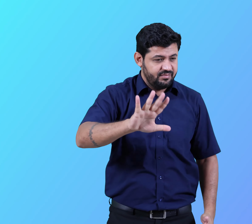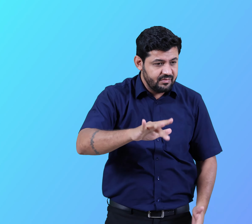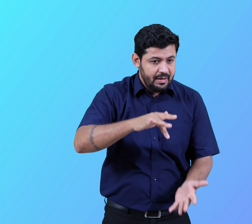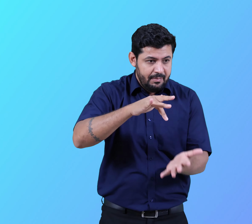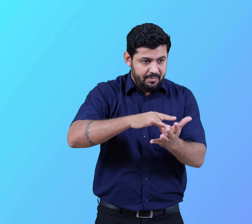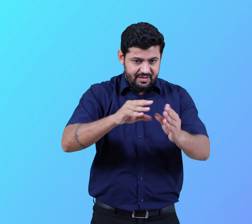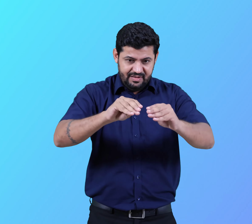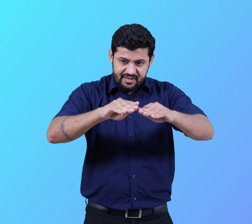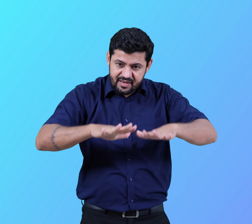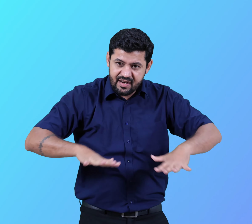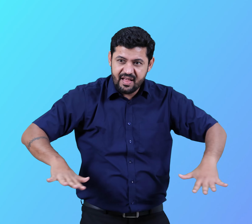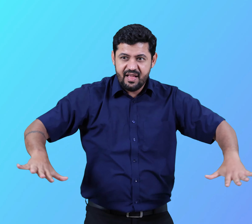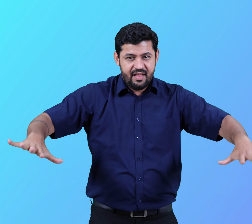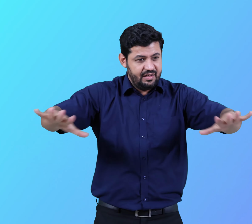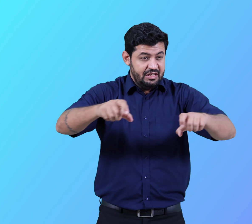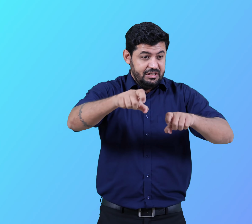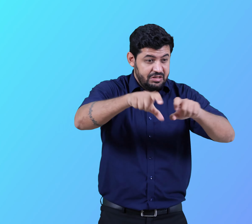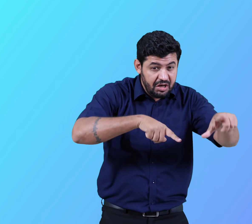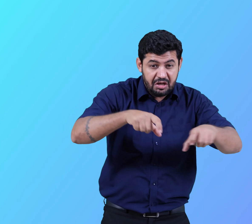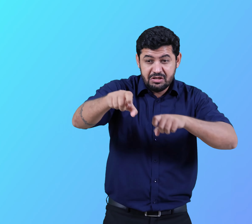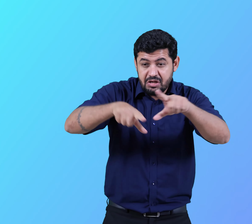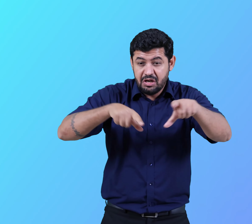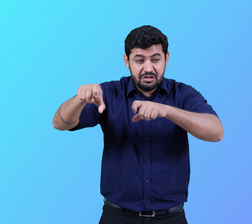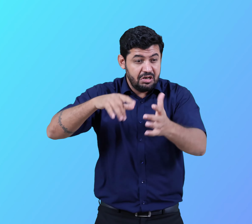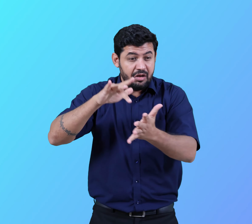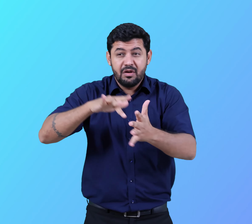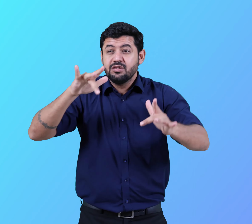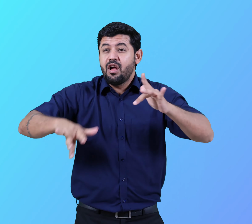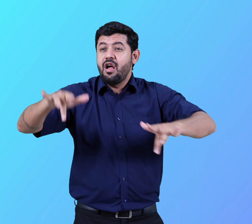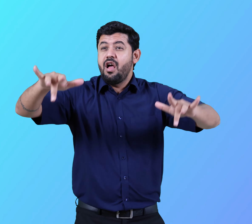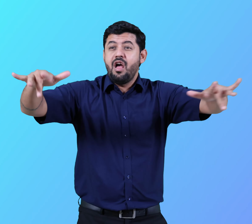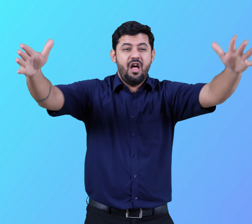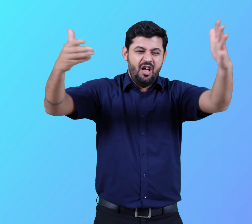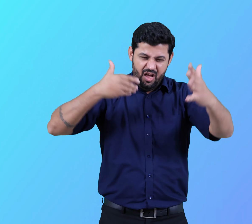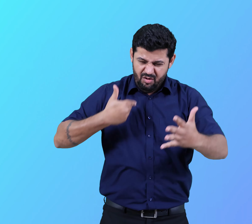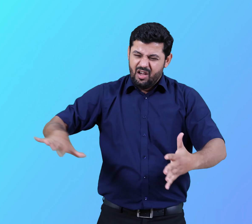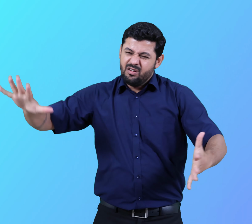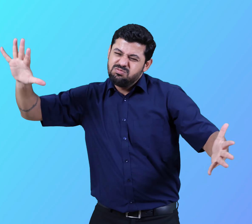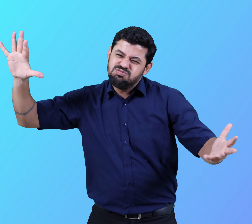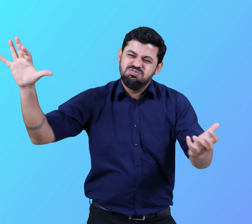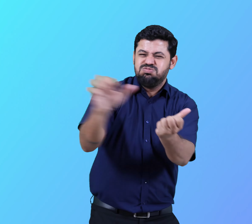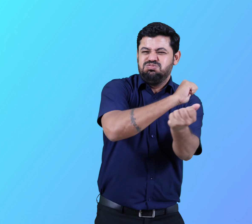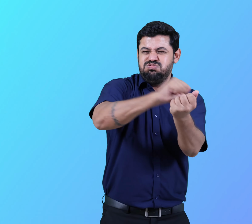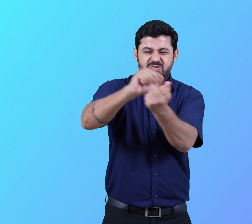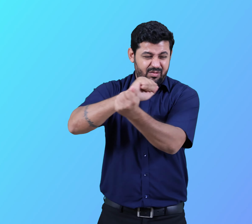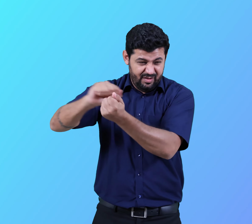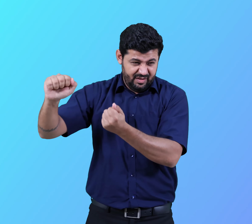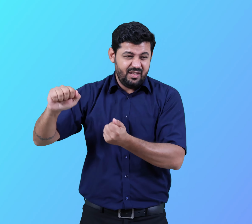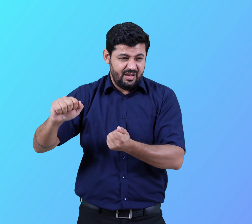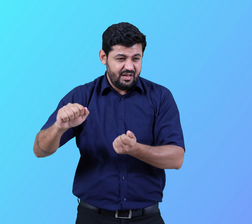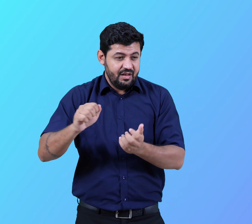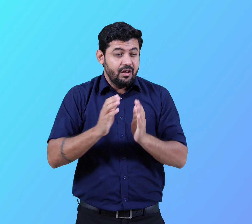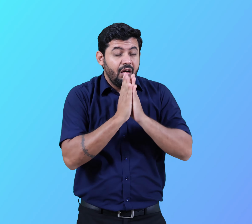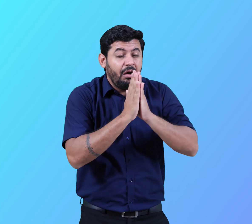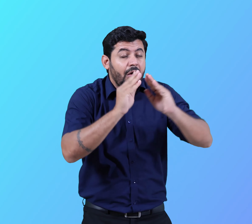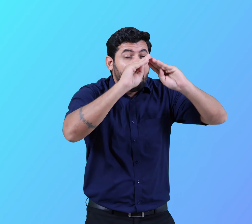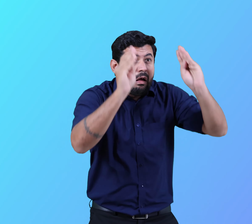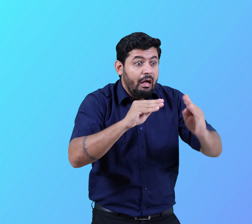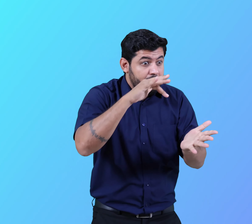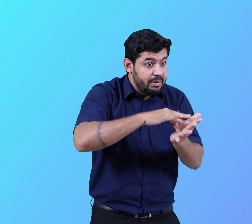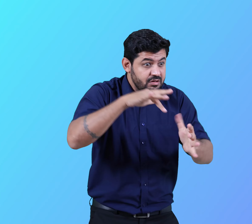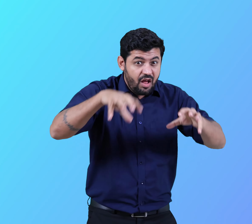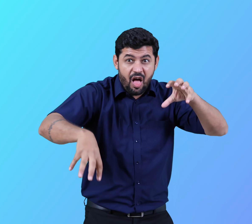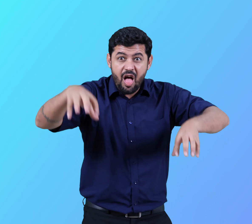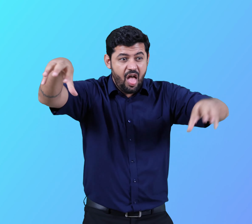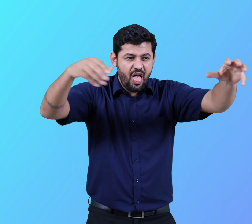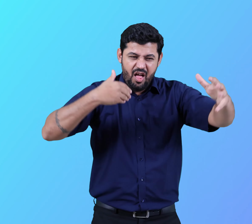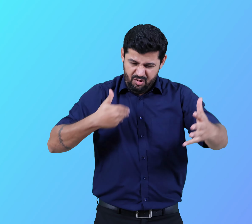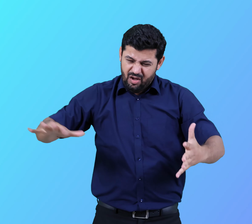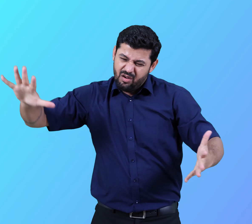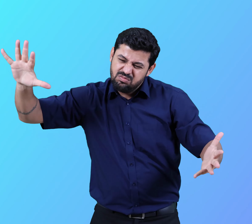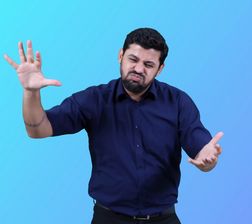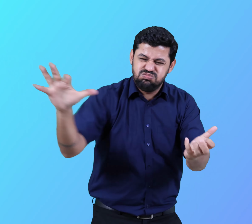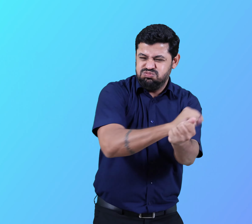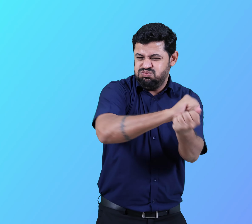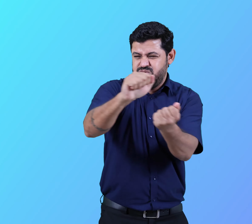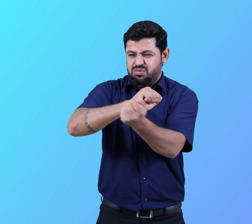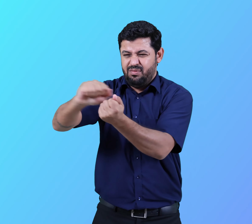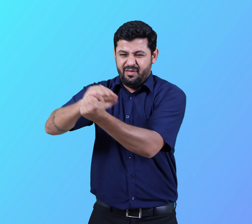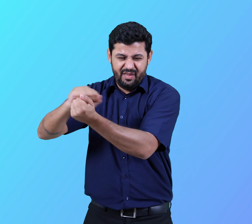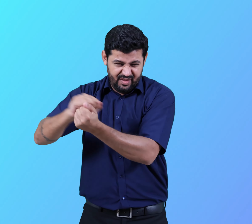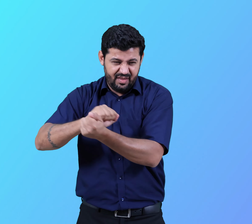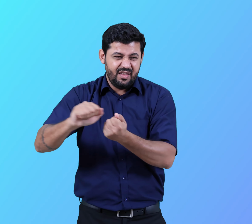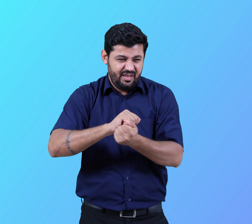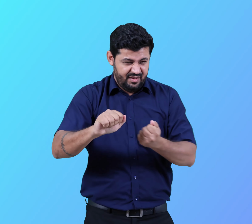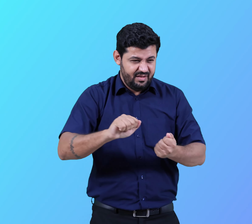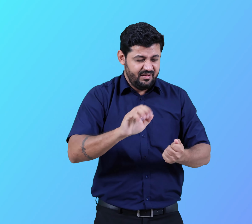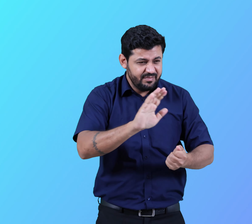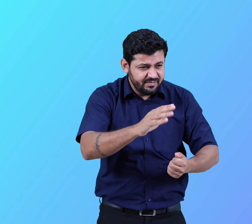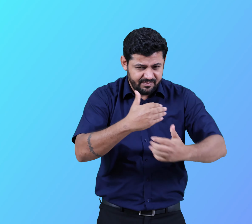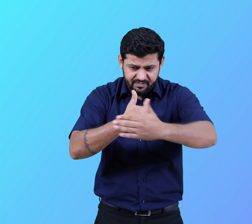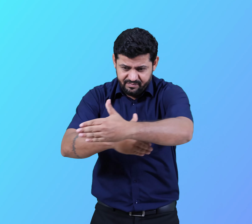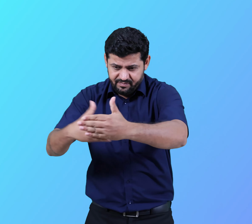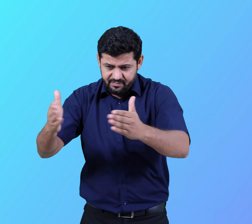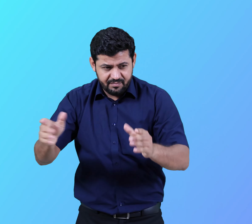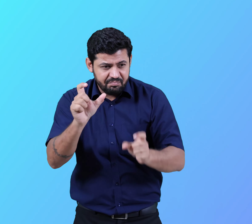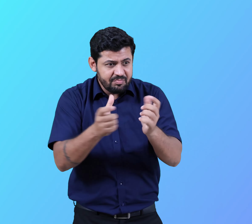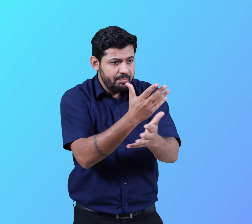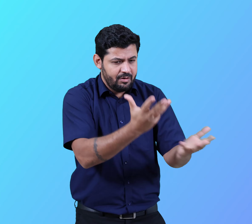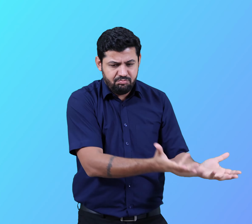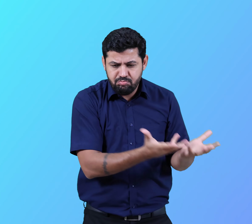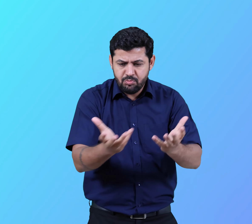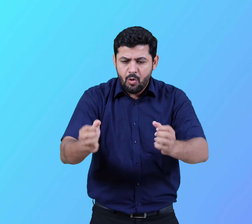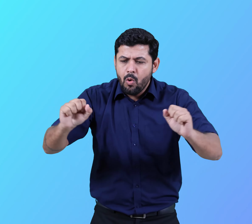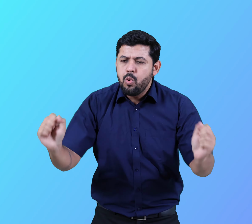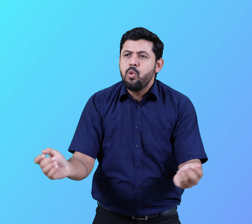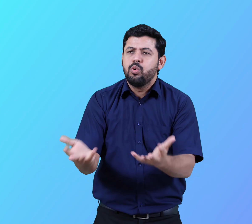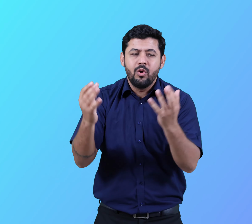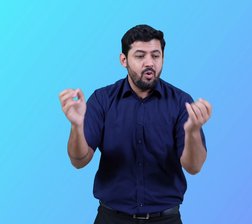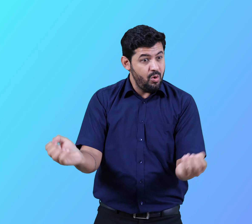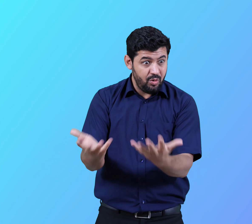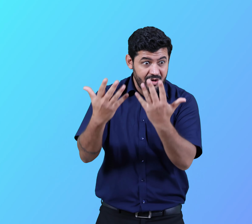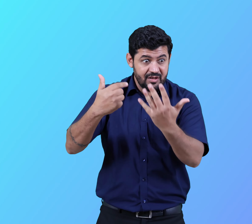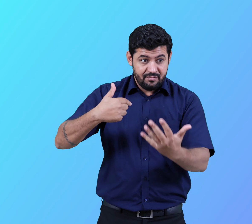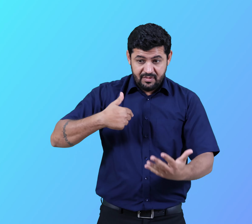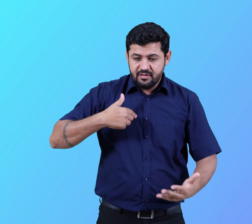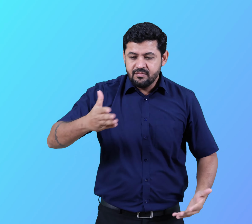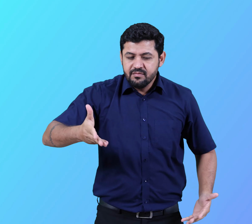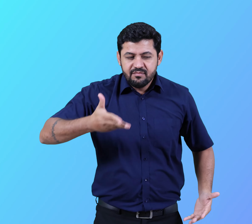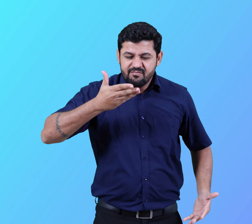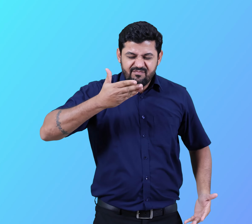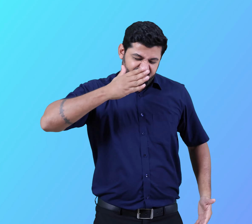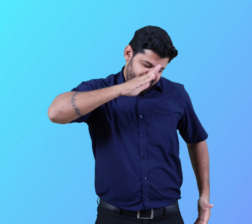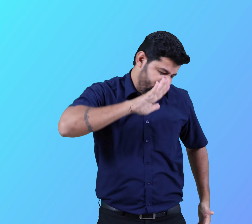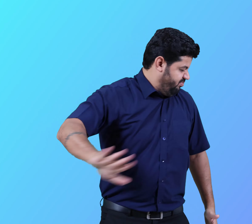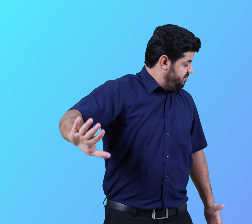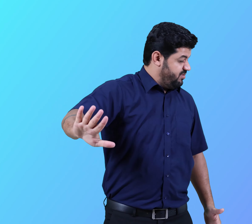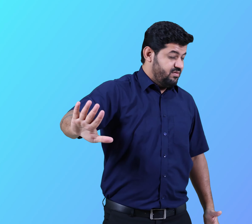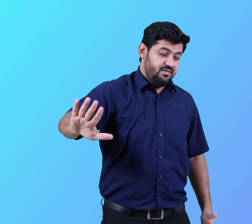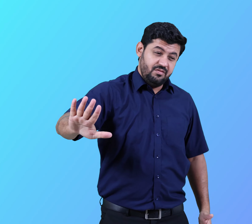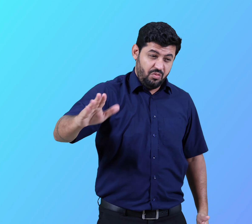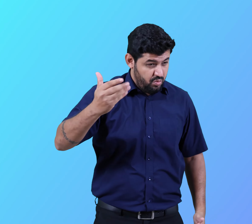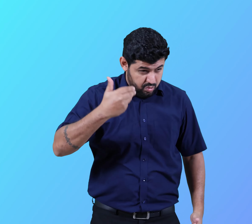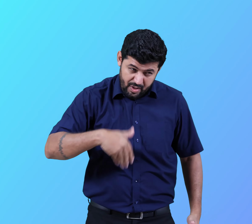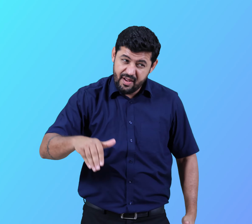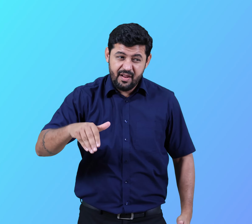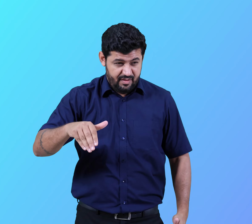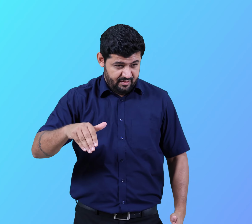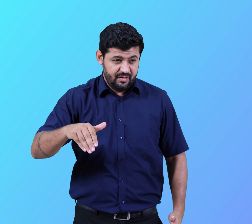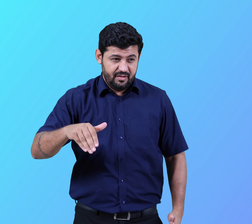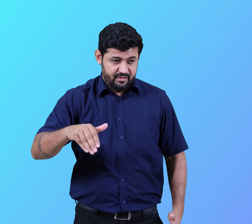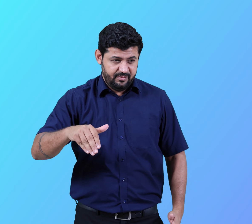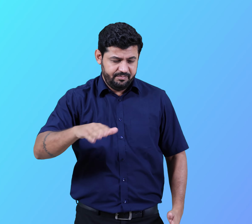I will destroy your cities. I will make your holy places empty. I will stop smelling your offerings.